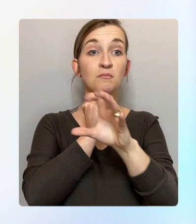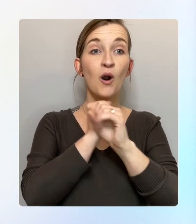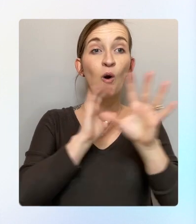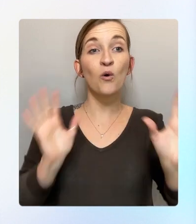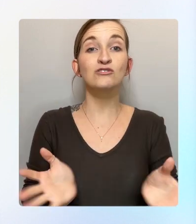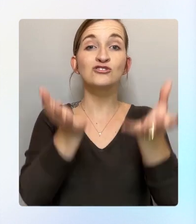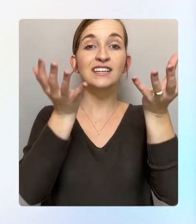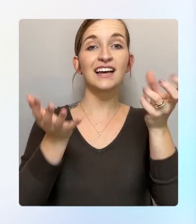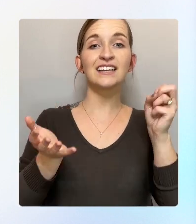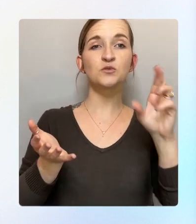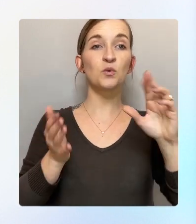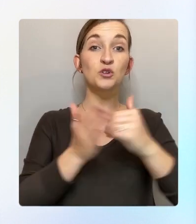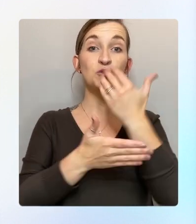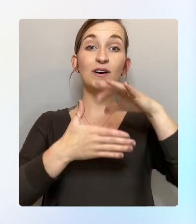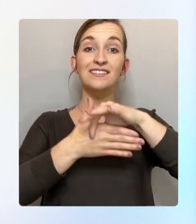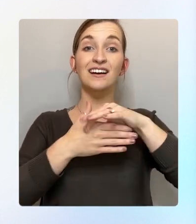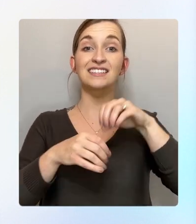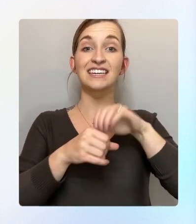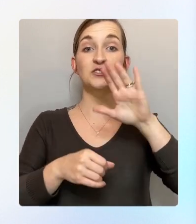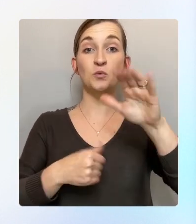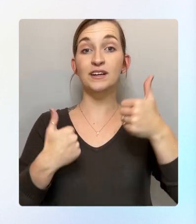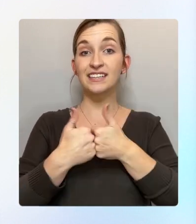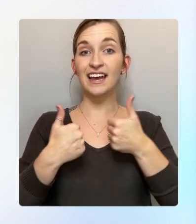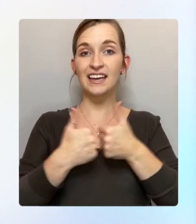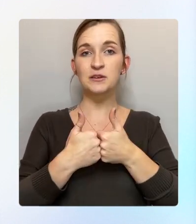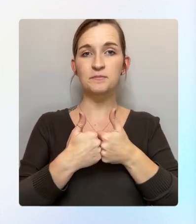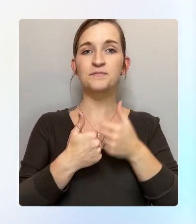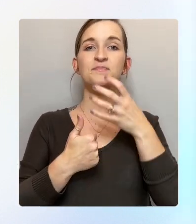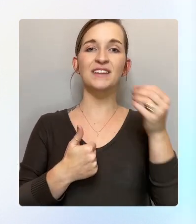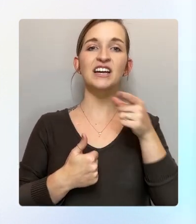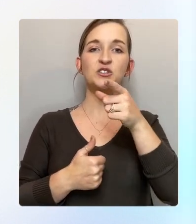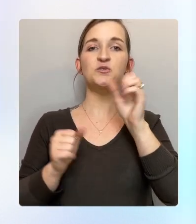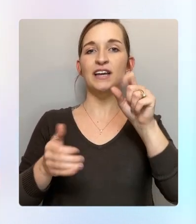the Developer Post analytics to find out how your posts are performing.